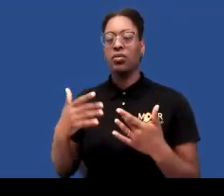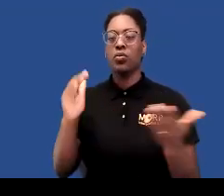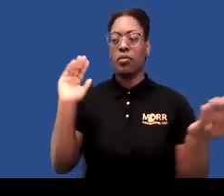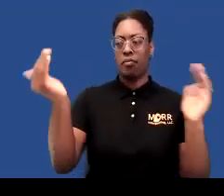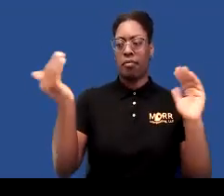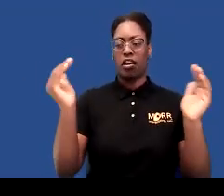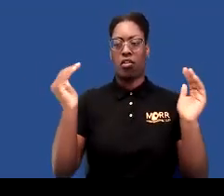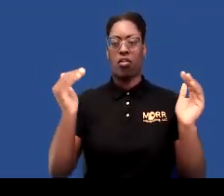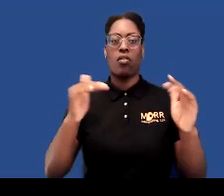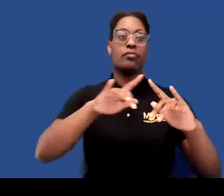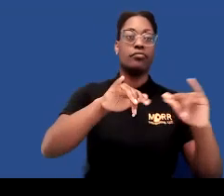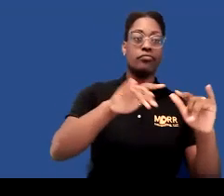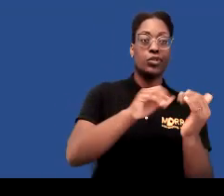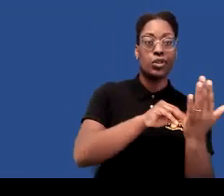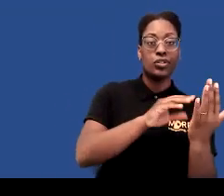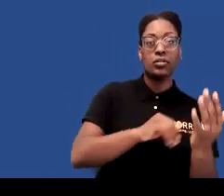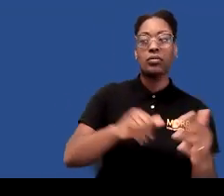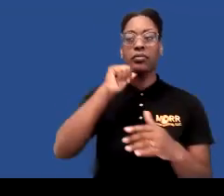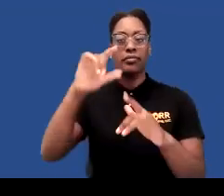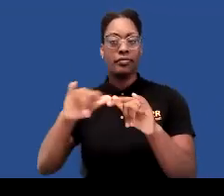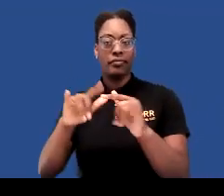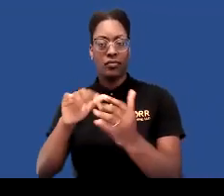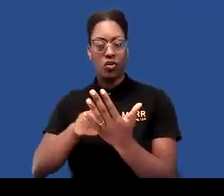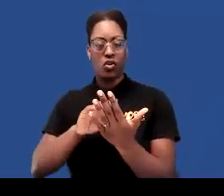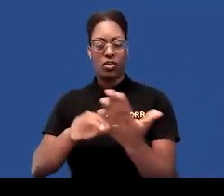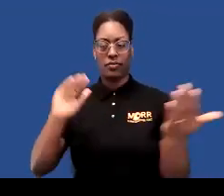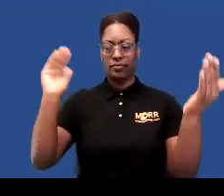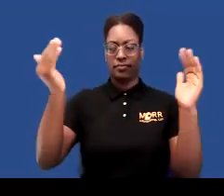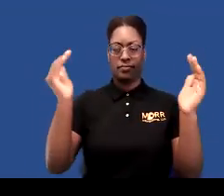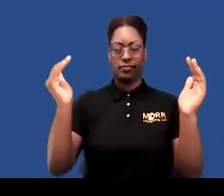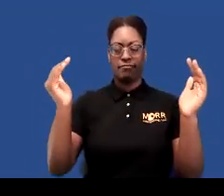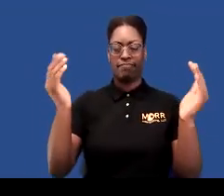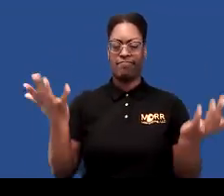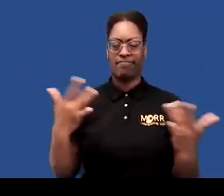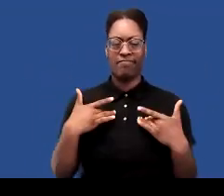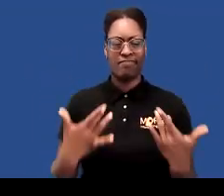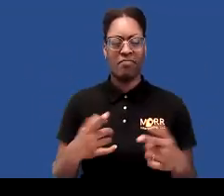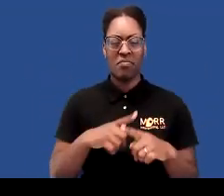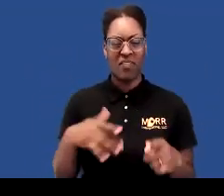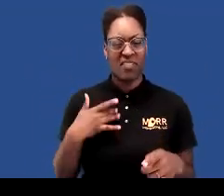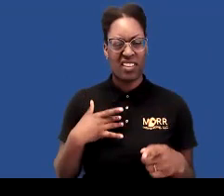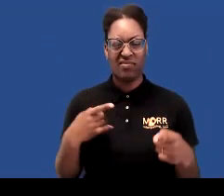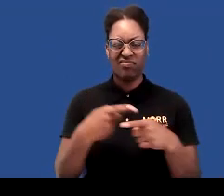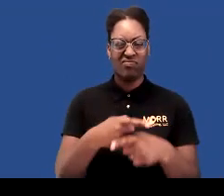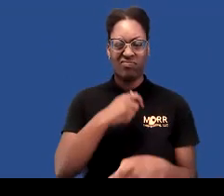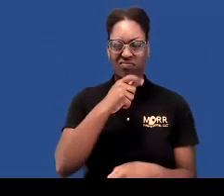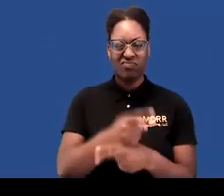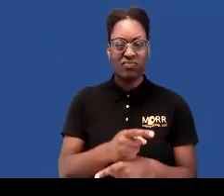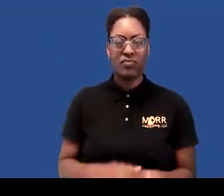That is, asynchronous sessions are typically situated as an alternative to the preferred face-to-face sessions